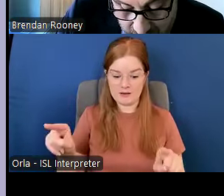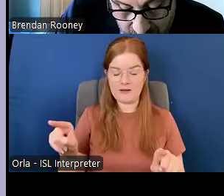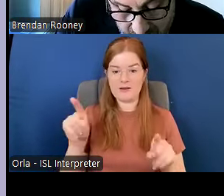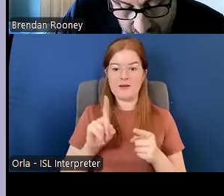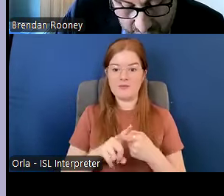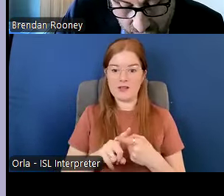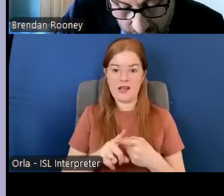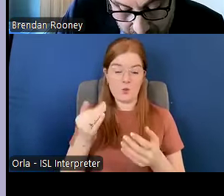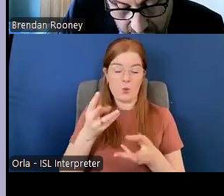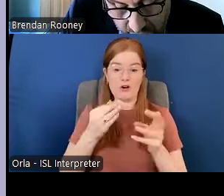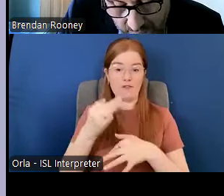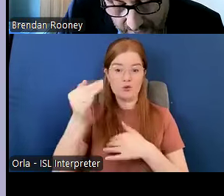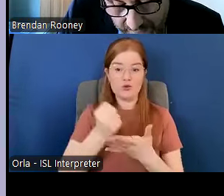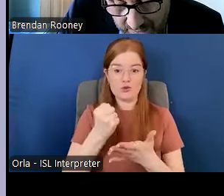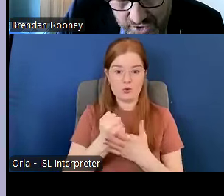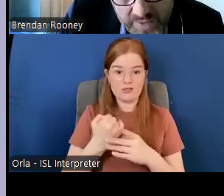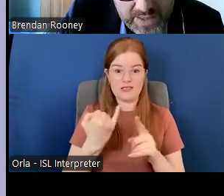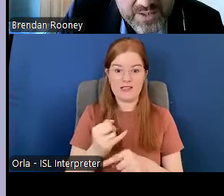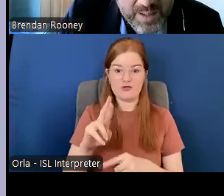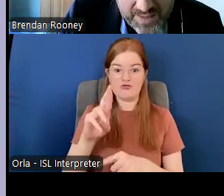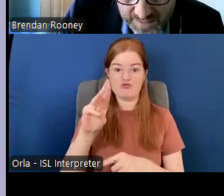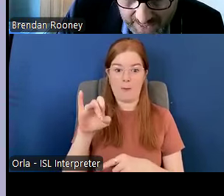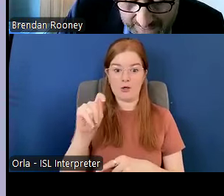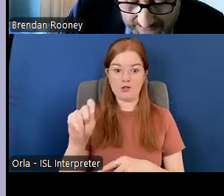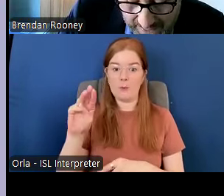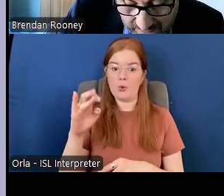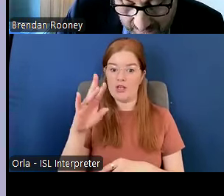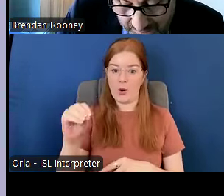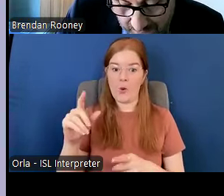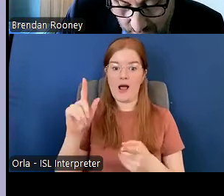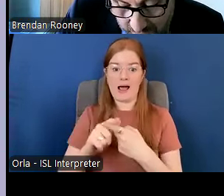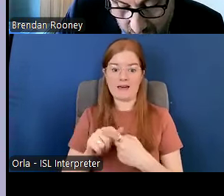students, among them Robert Puyo and the Australian ceramicist Anne Dangar, with whom